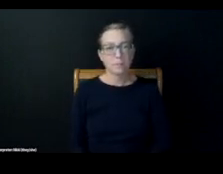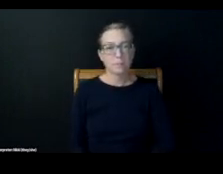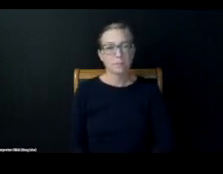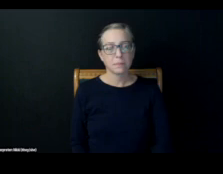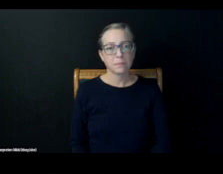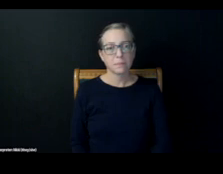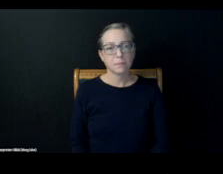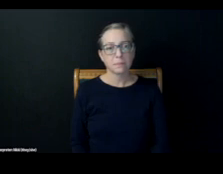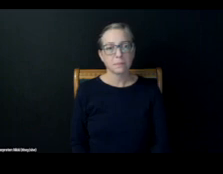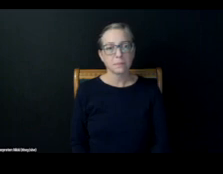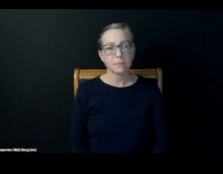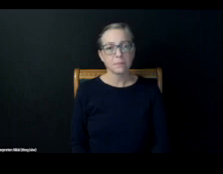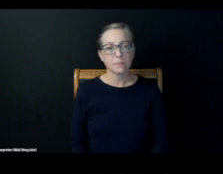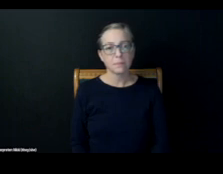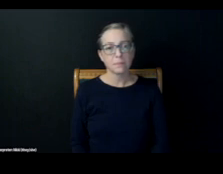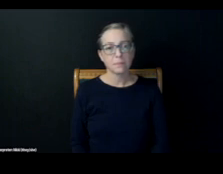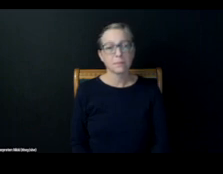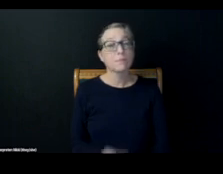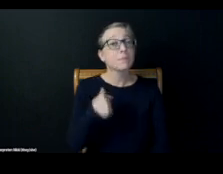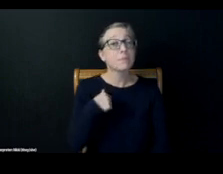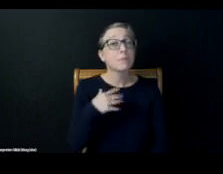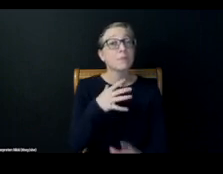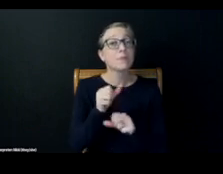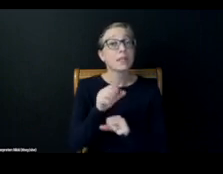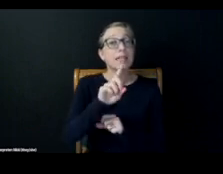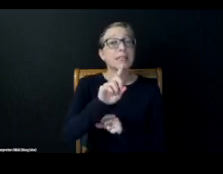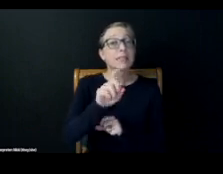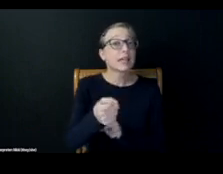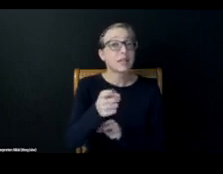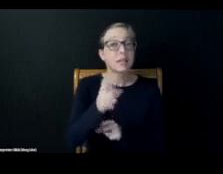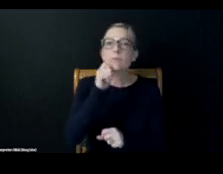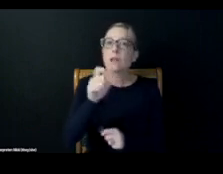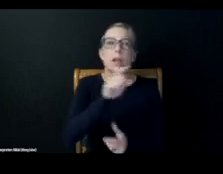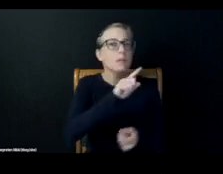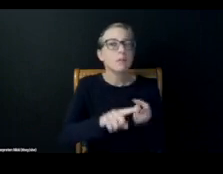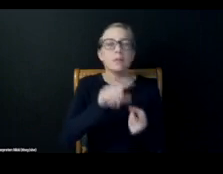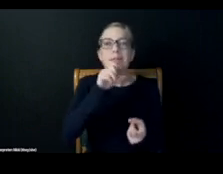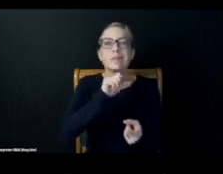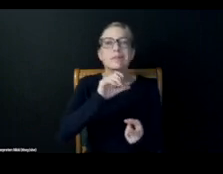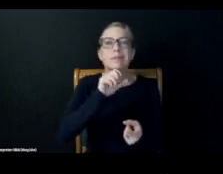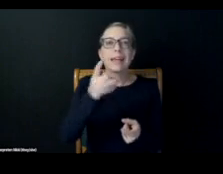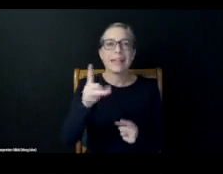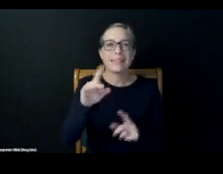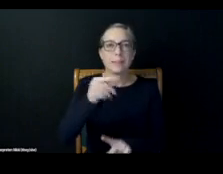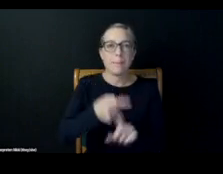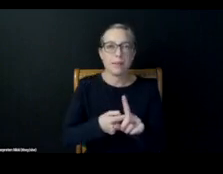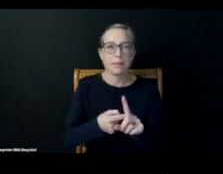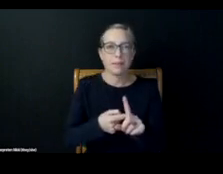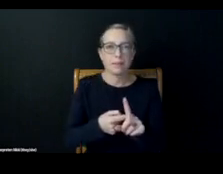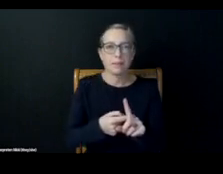I was not diagnosed until I was 18 months old. And when I was diagnosed, she didn't know the complications